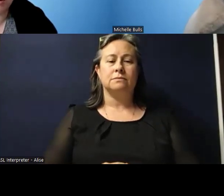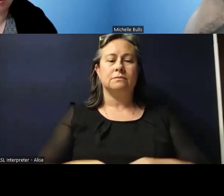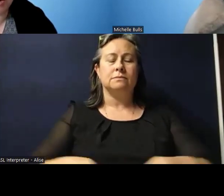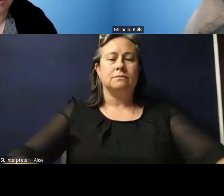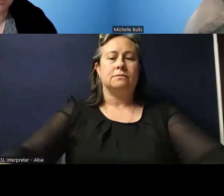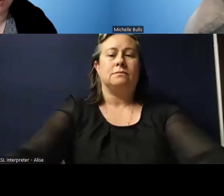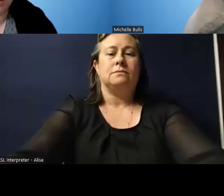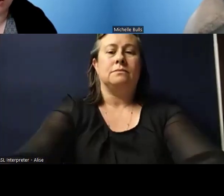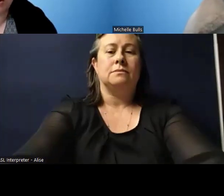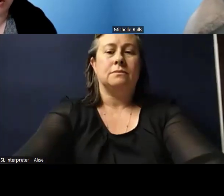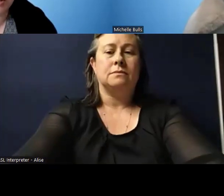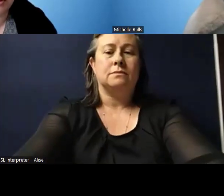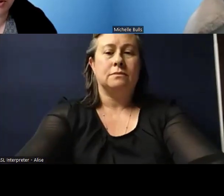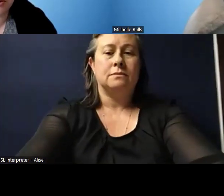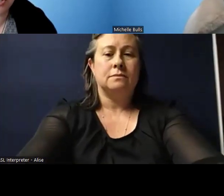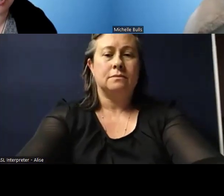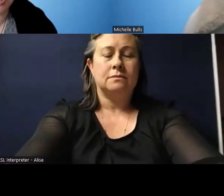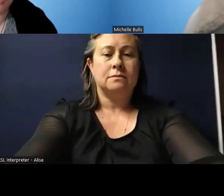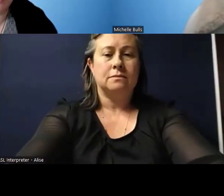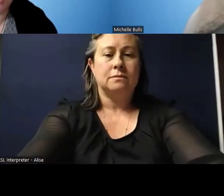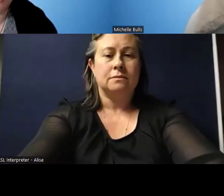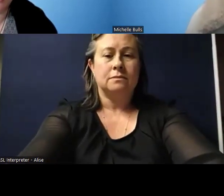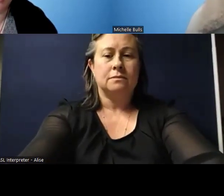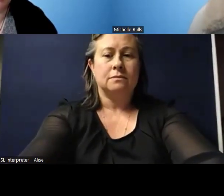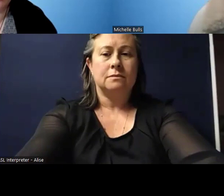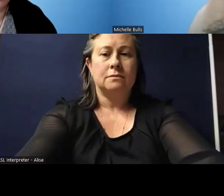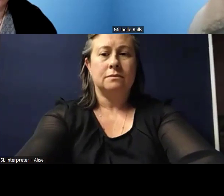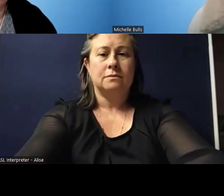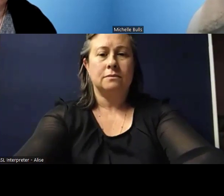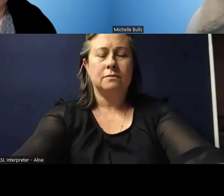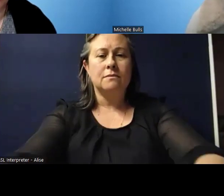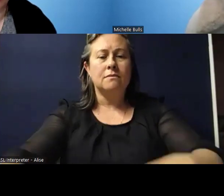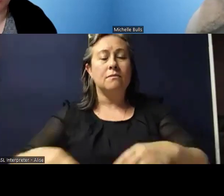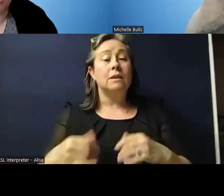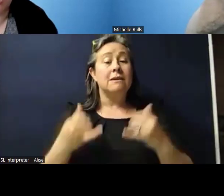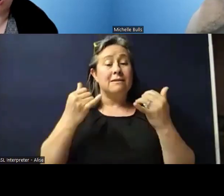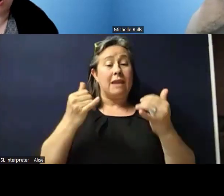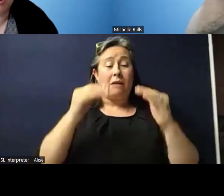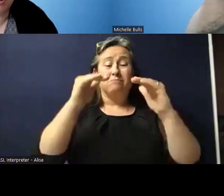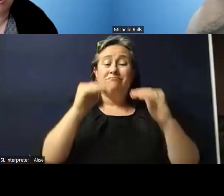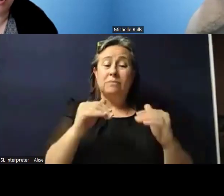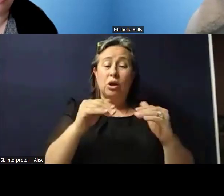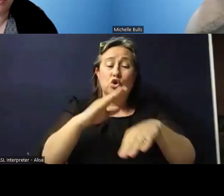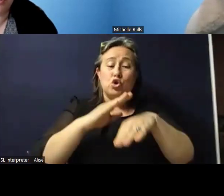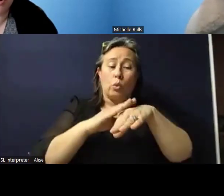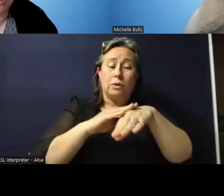All right. Going to a question about the notice of award, on the notice of award,